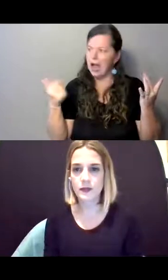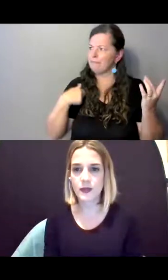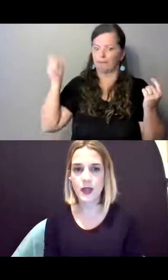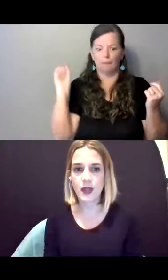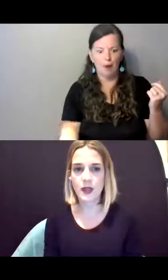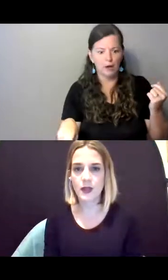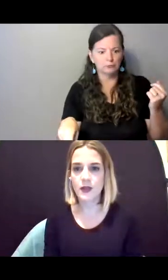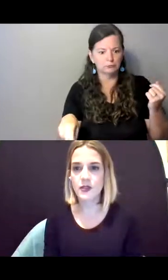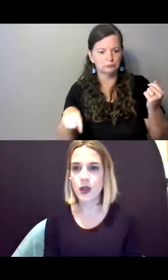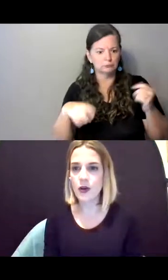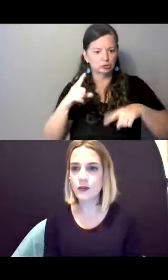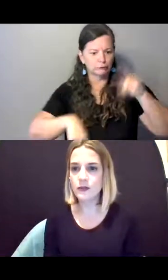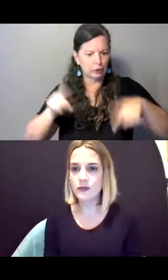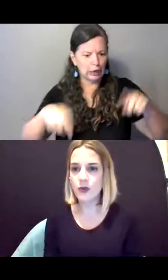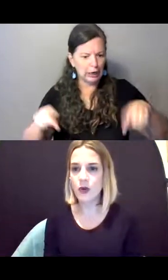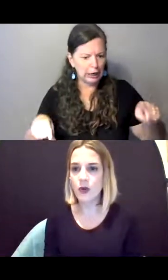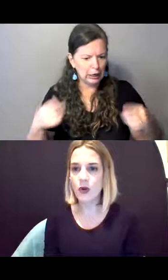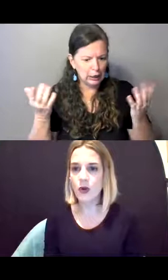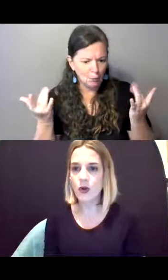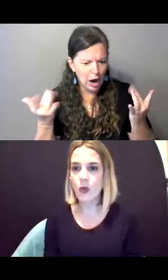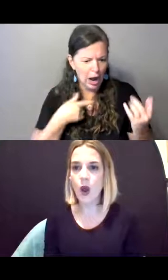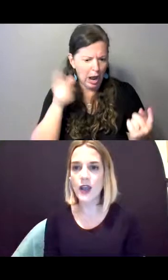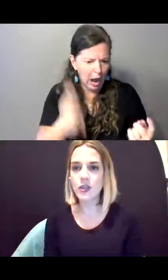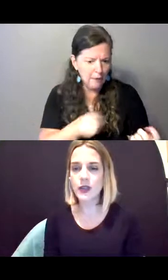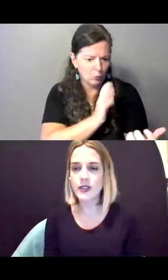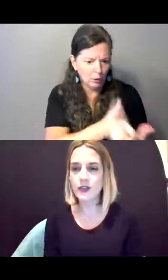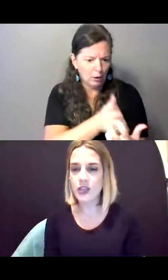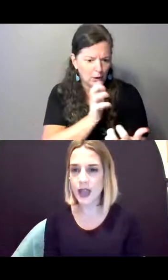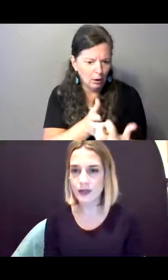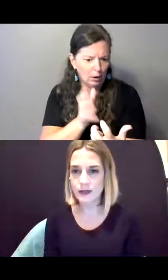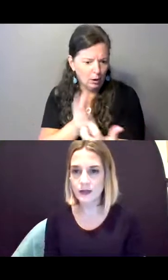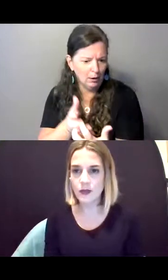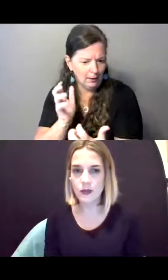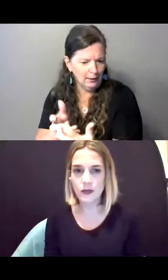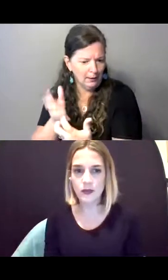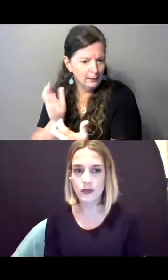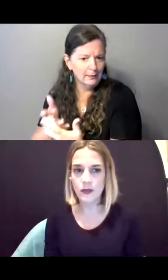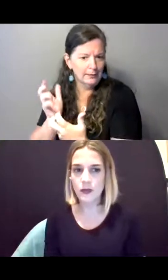So, why should we differentiate?